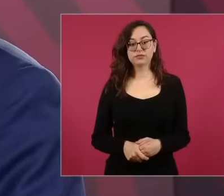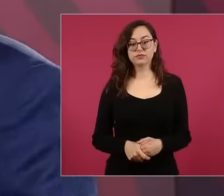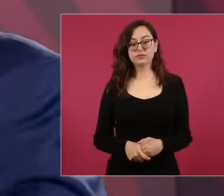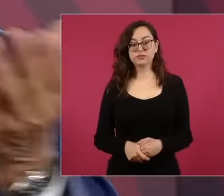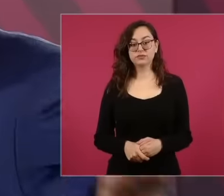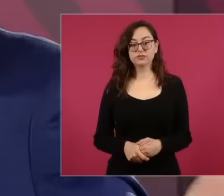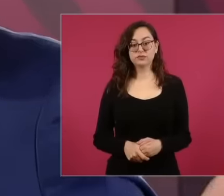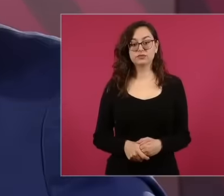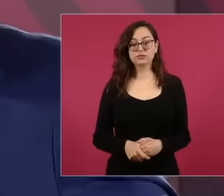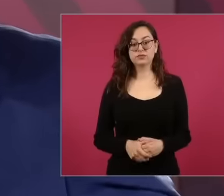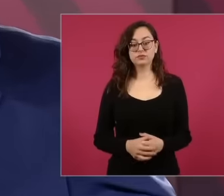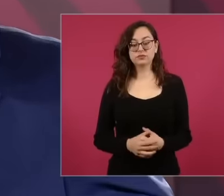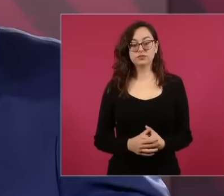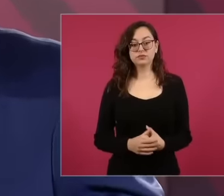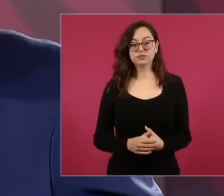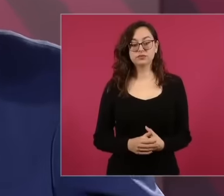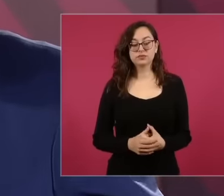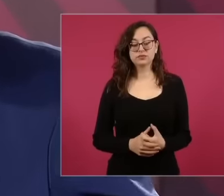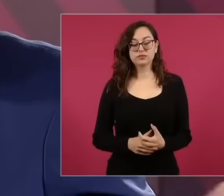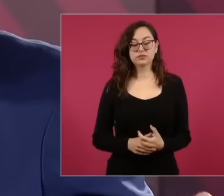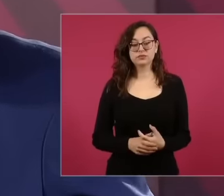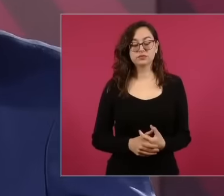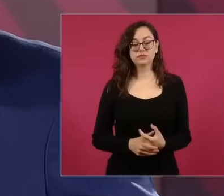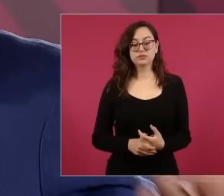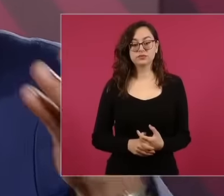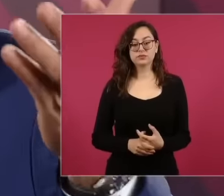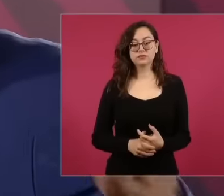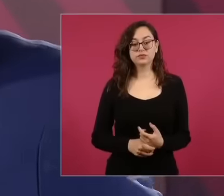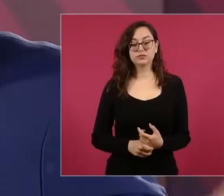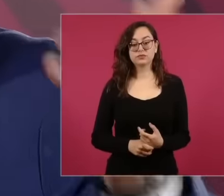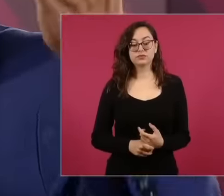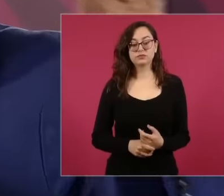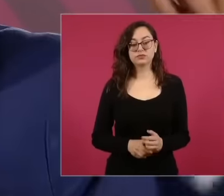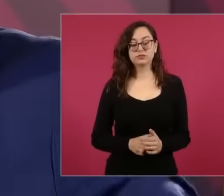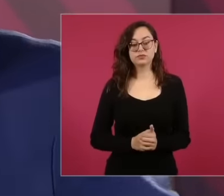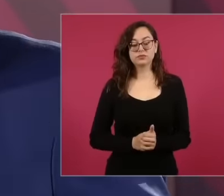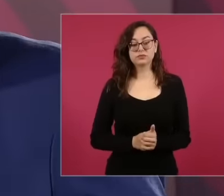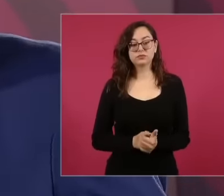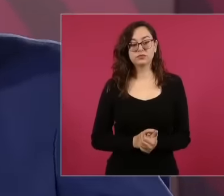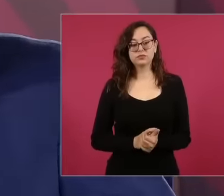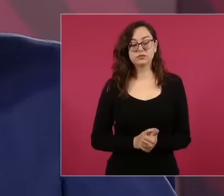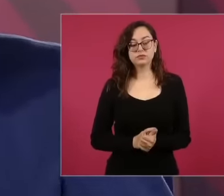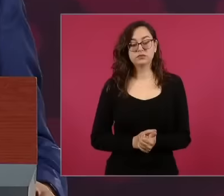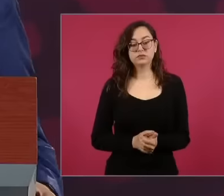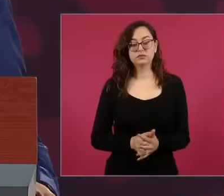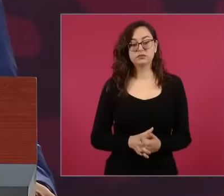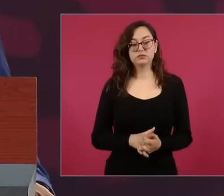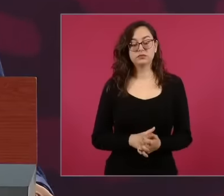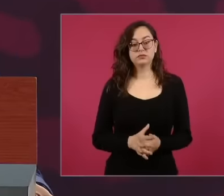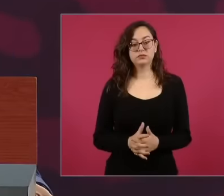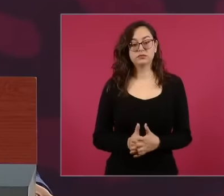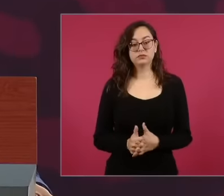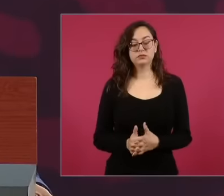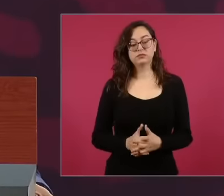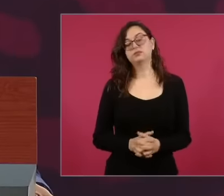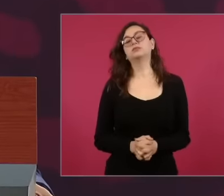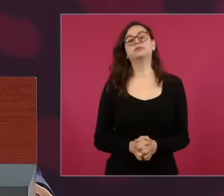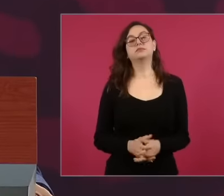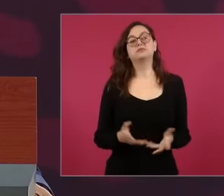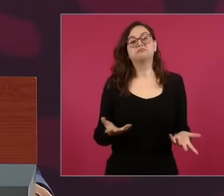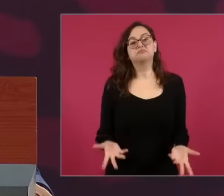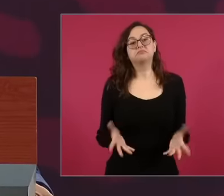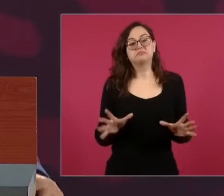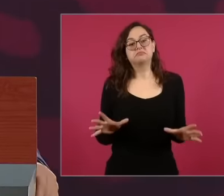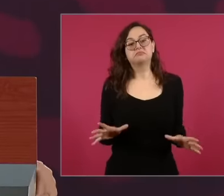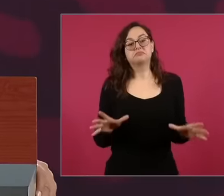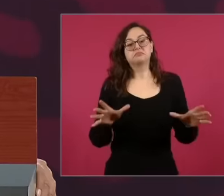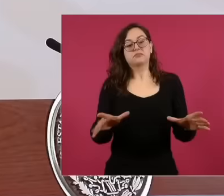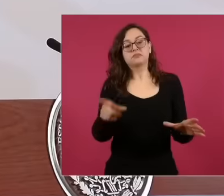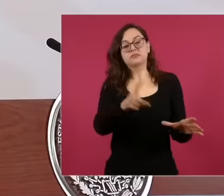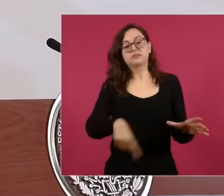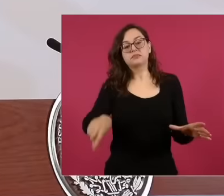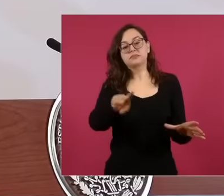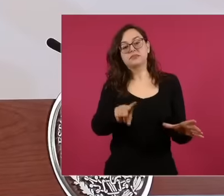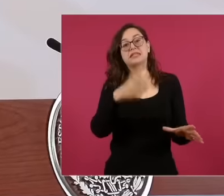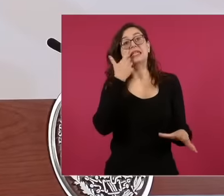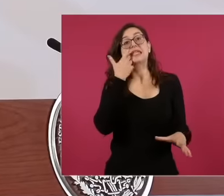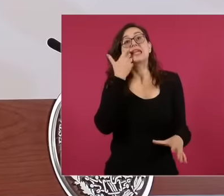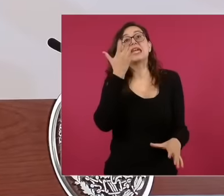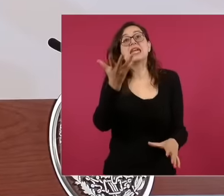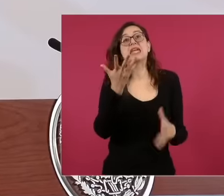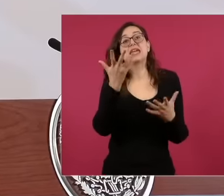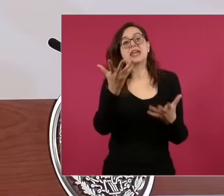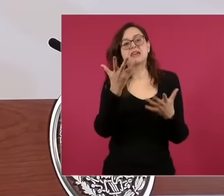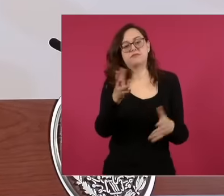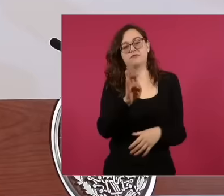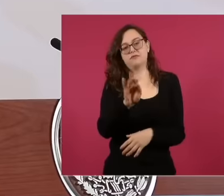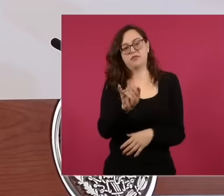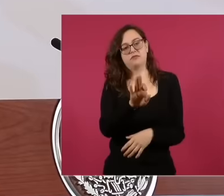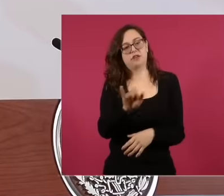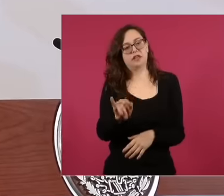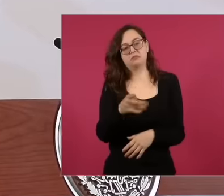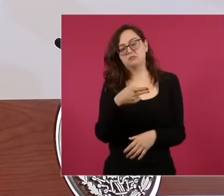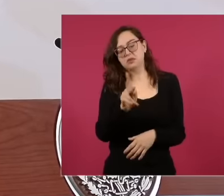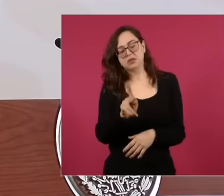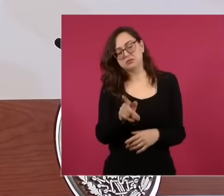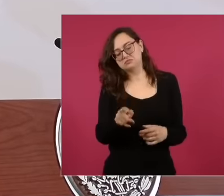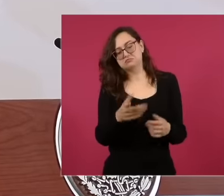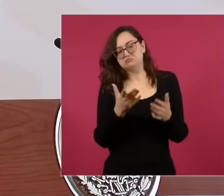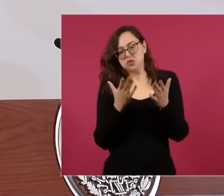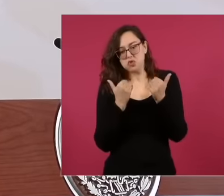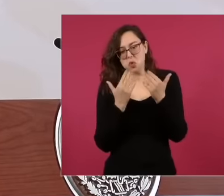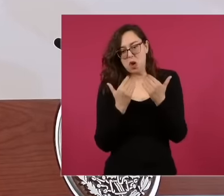more than the aspiring fifish are fascinated by everything that academics have to offer,